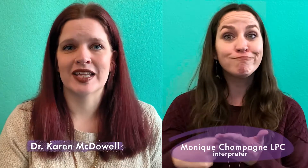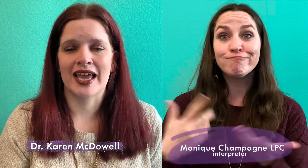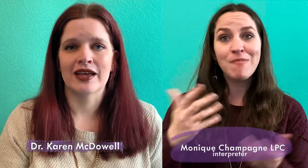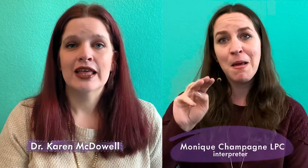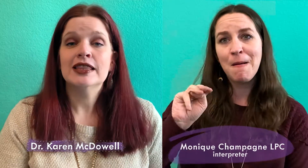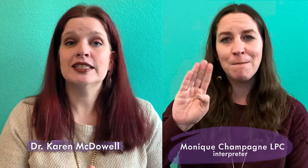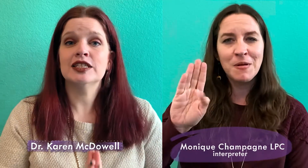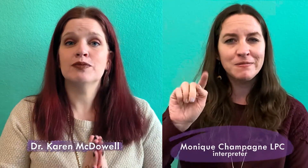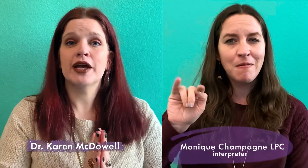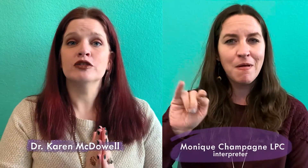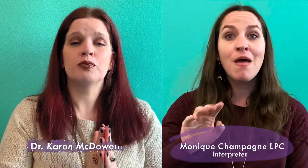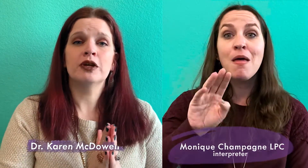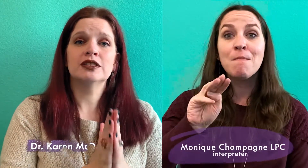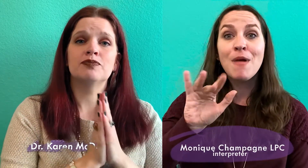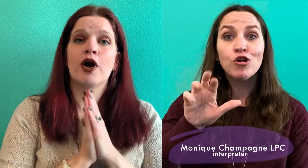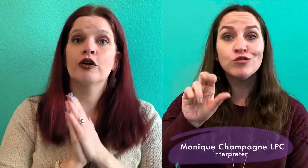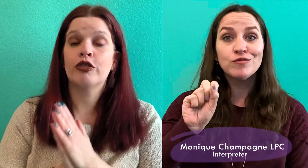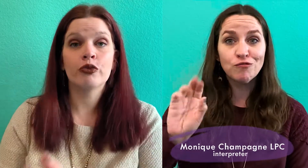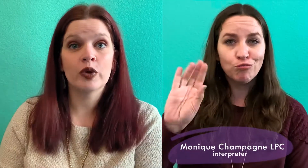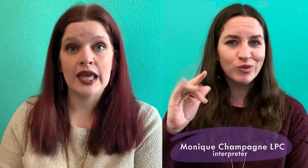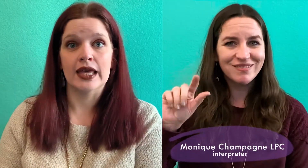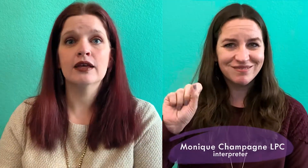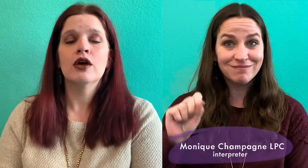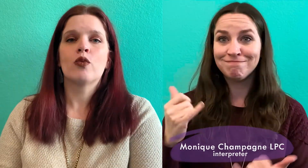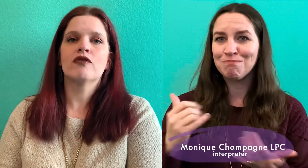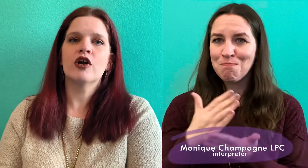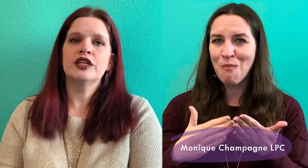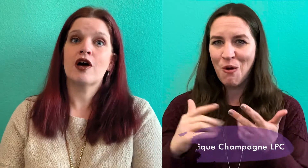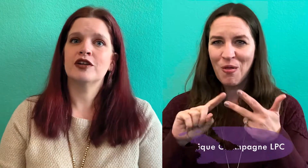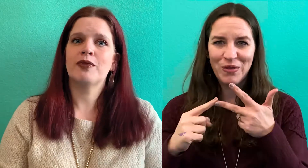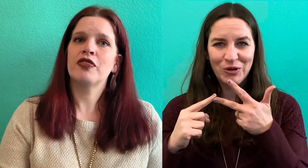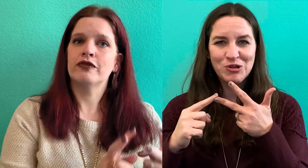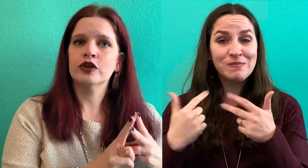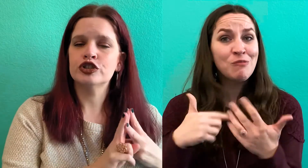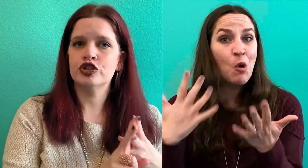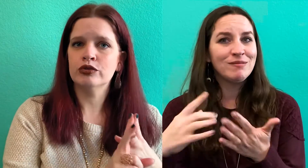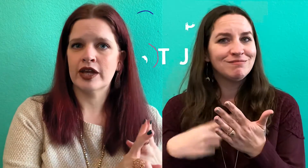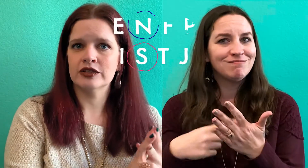today. This is Myers-Briggs, part three. We've already talked about the first two letters in